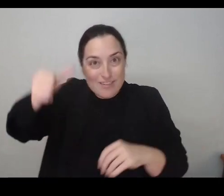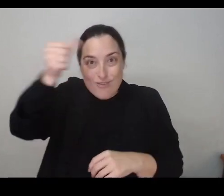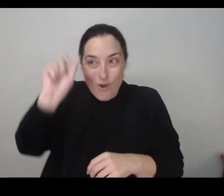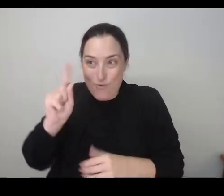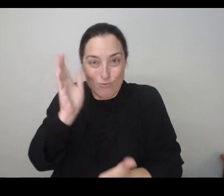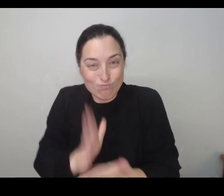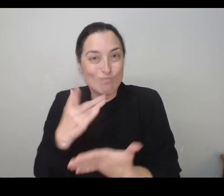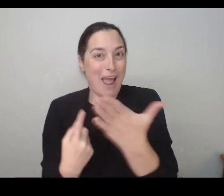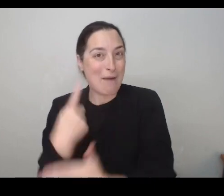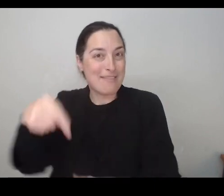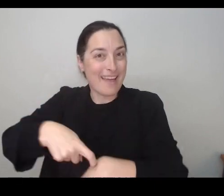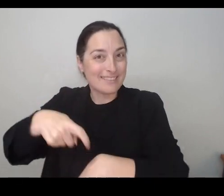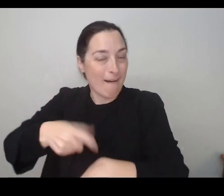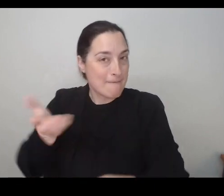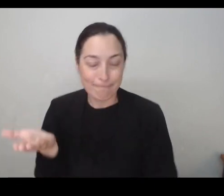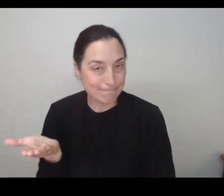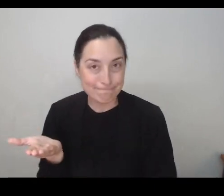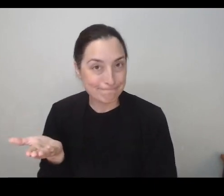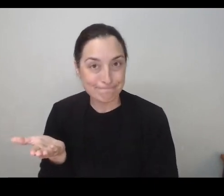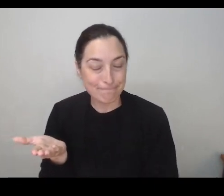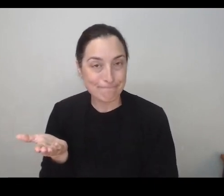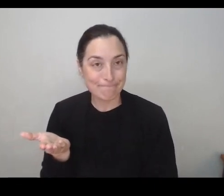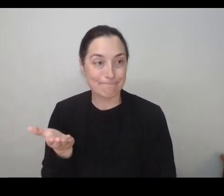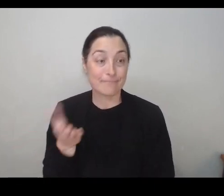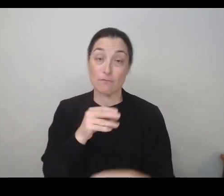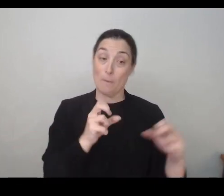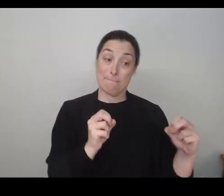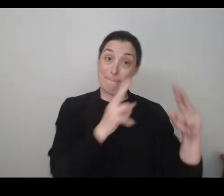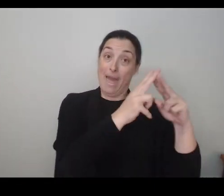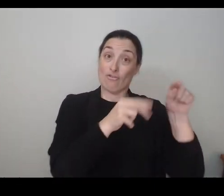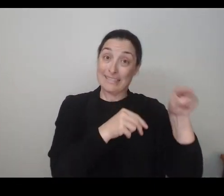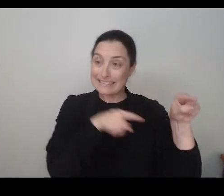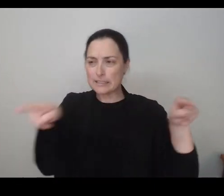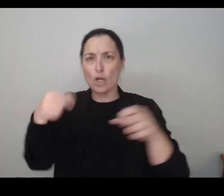And from Paris, Gauguin was so far away that he disappeared in a way.